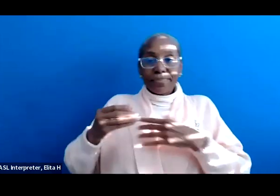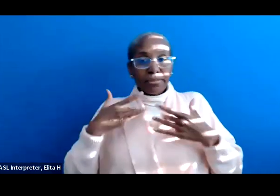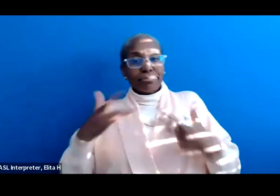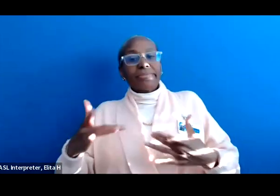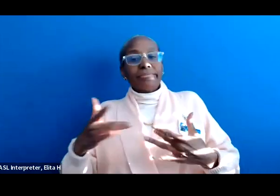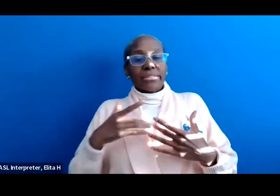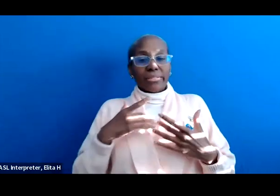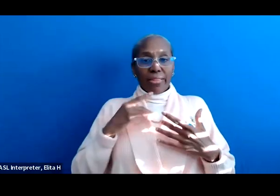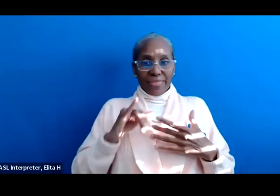That's the way that works.